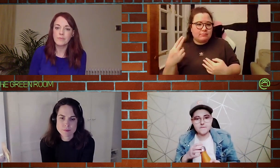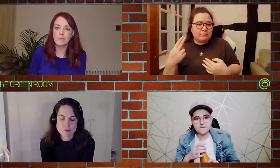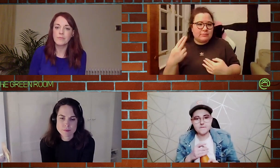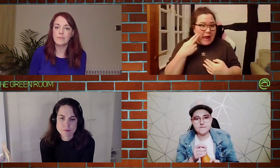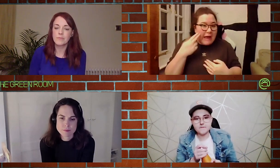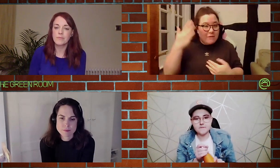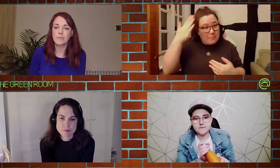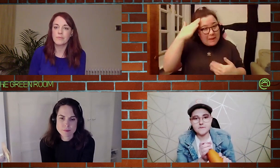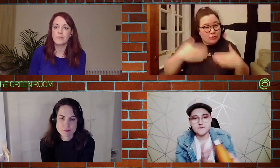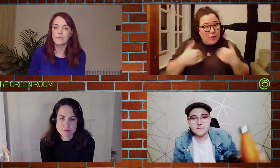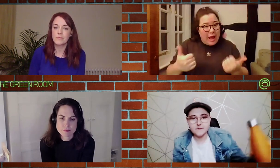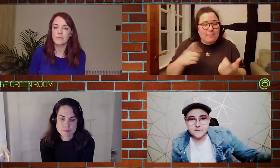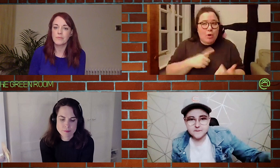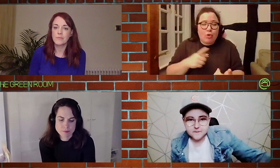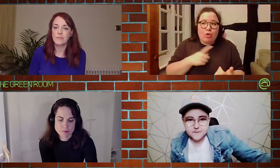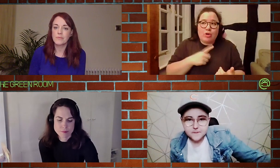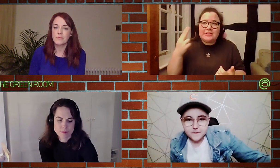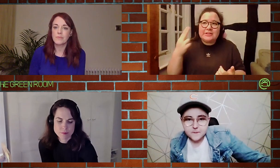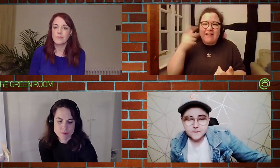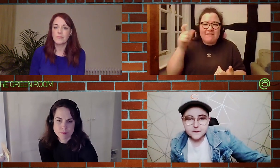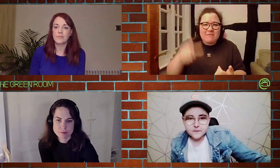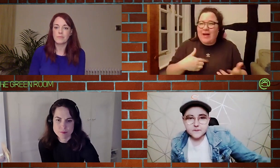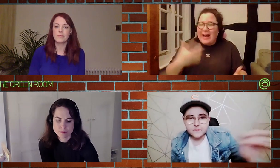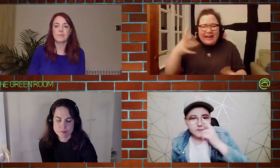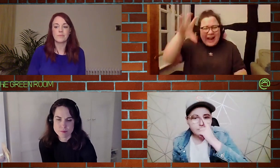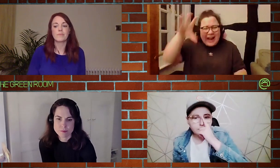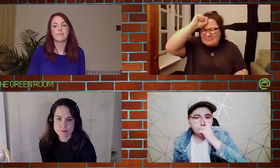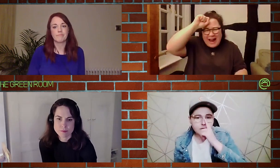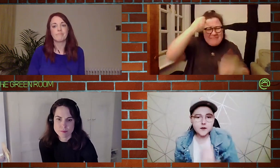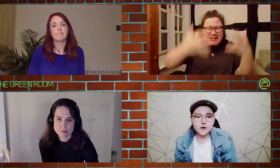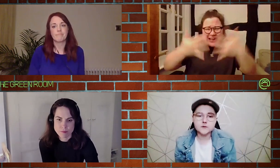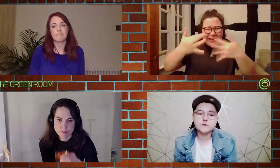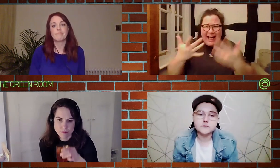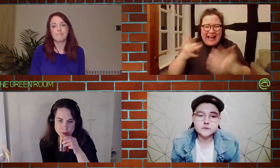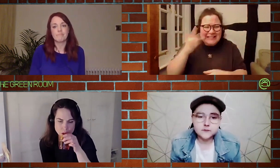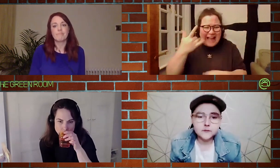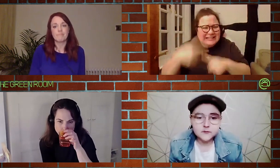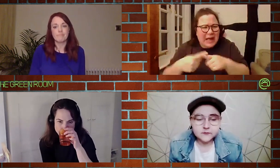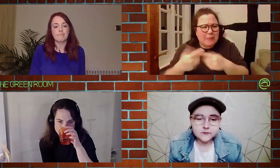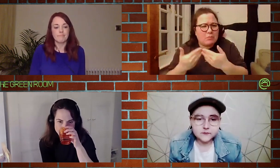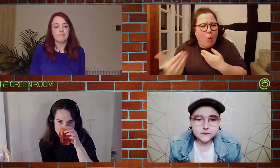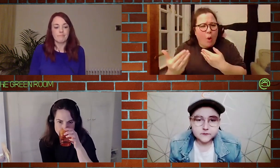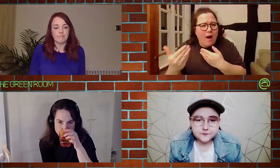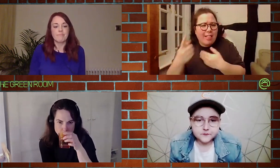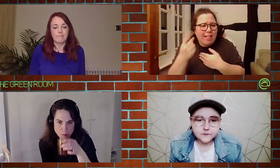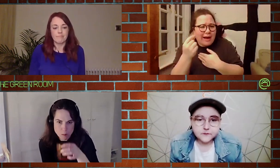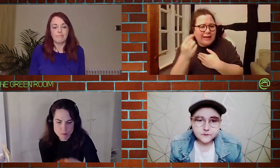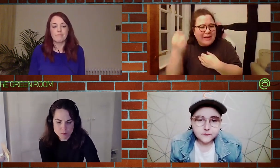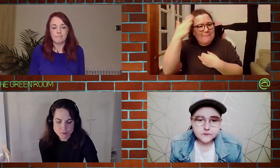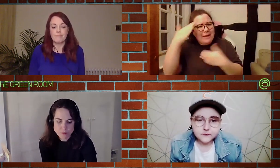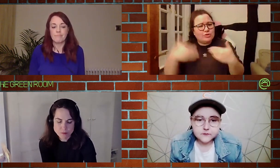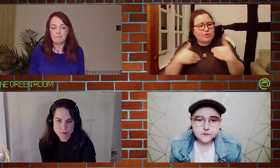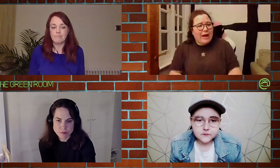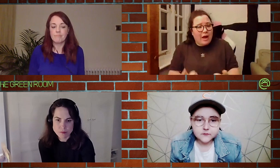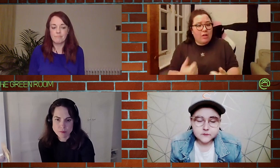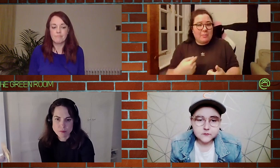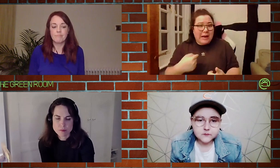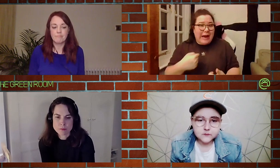And I wanted to talk about the truth about deaf mental health because I think there's a statistic